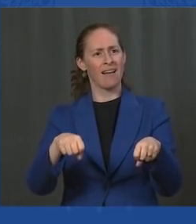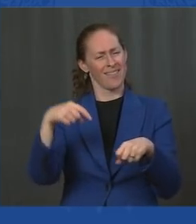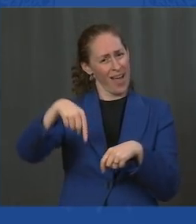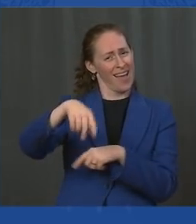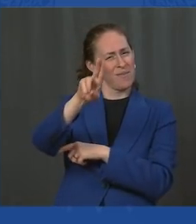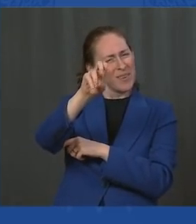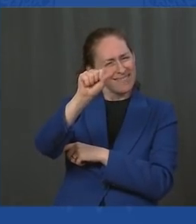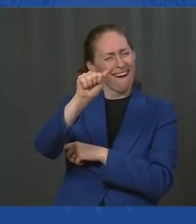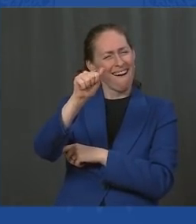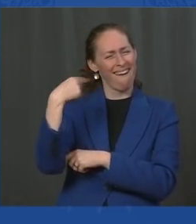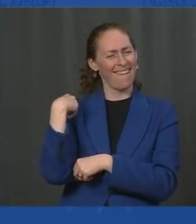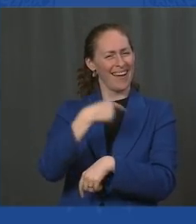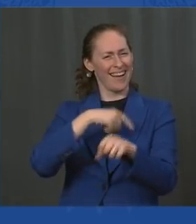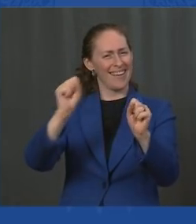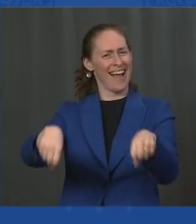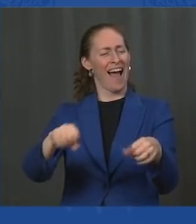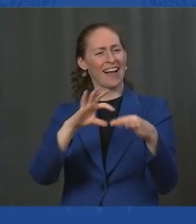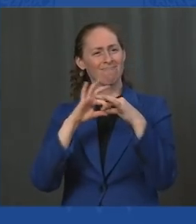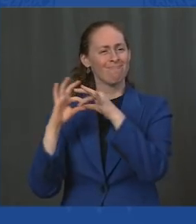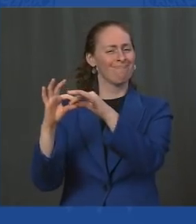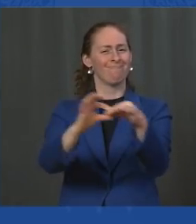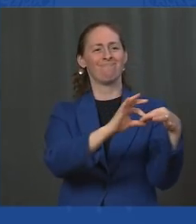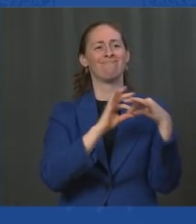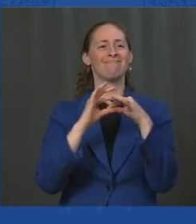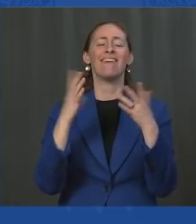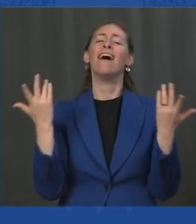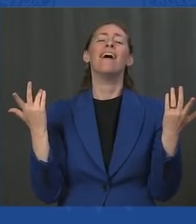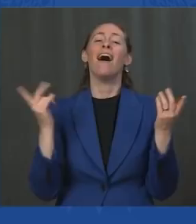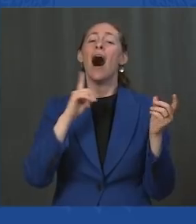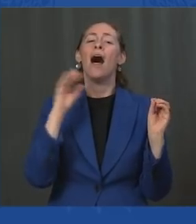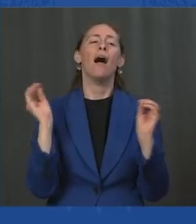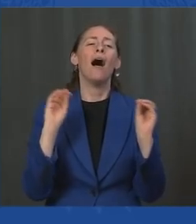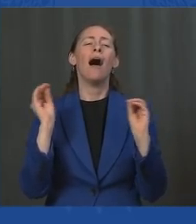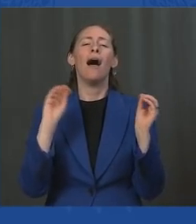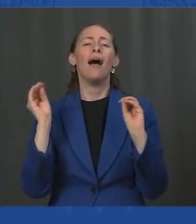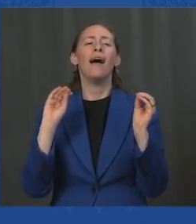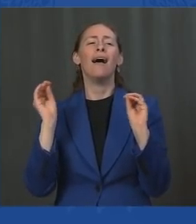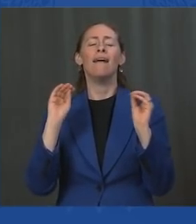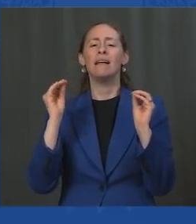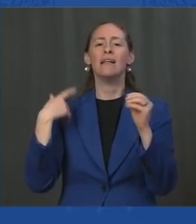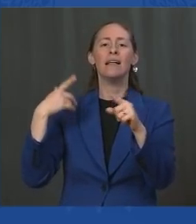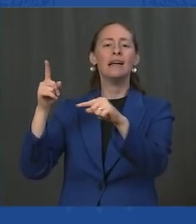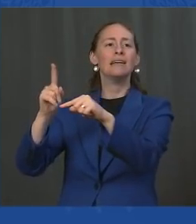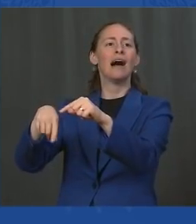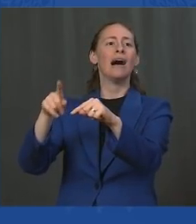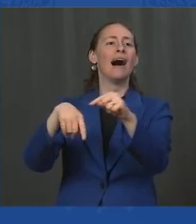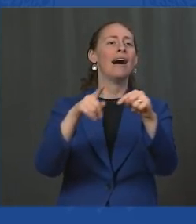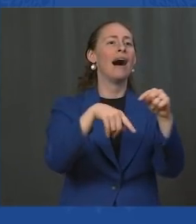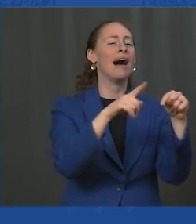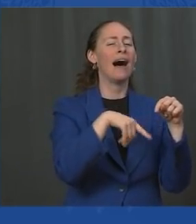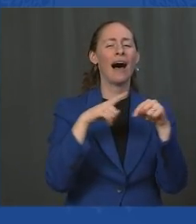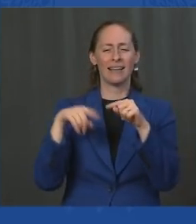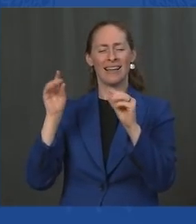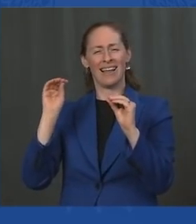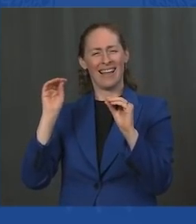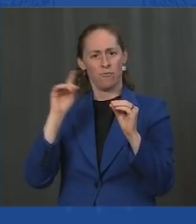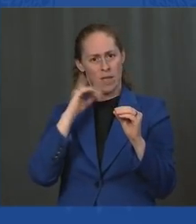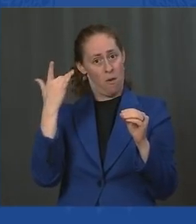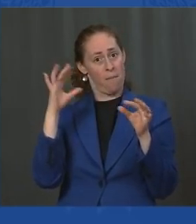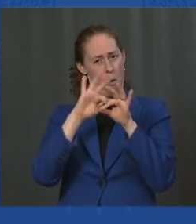And there is simply nothing -- you've heard me say it before -- nothing beyond our capacity when we work together. So, for all those who are still in harm's way,